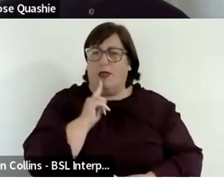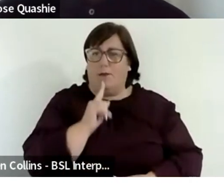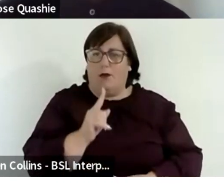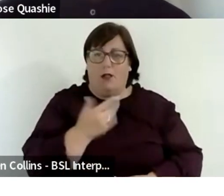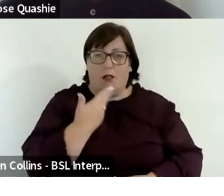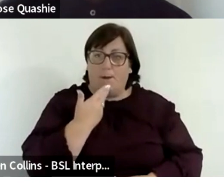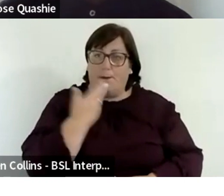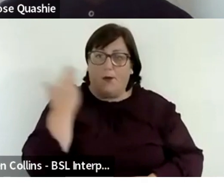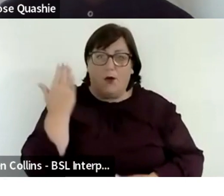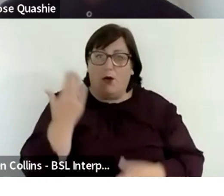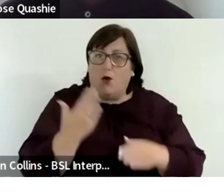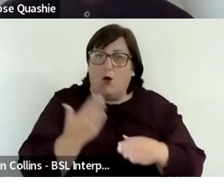least 26 weeks.